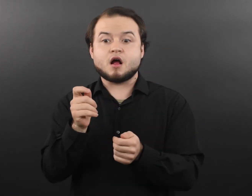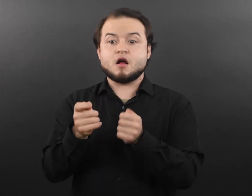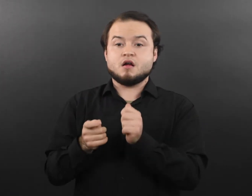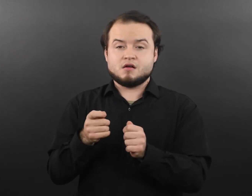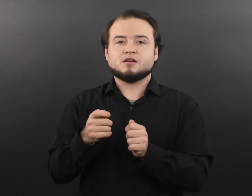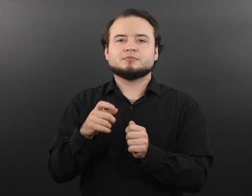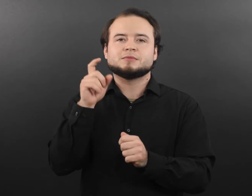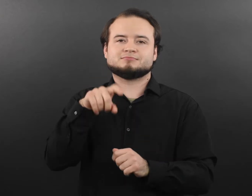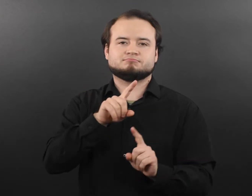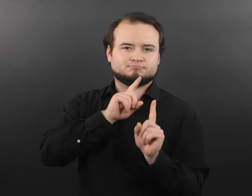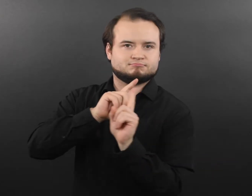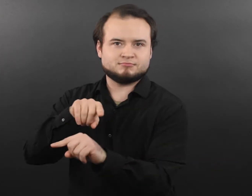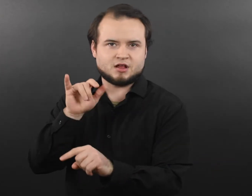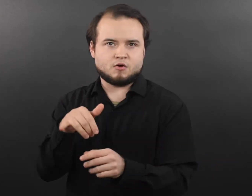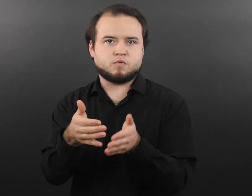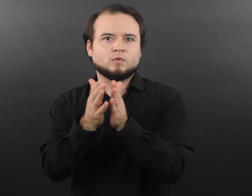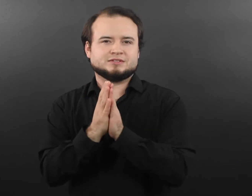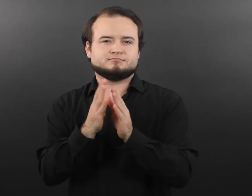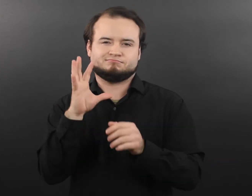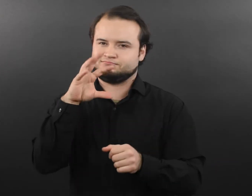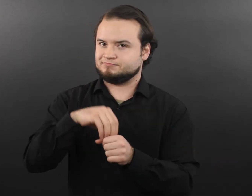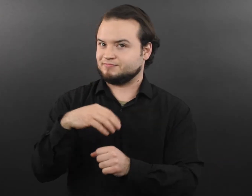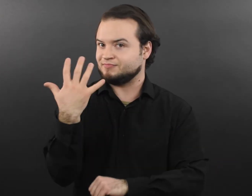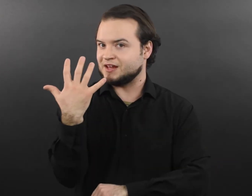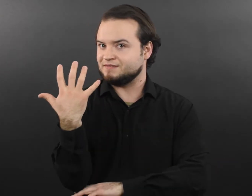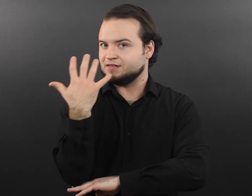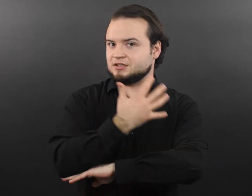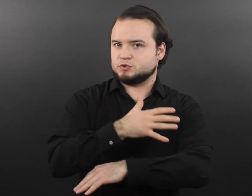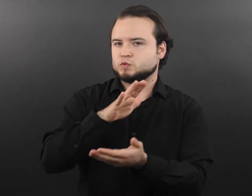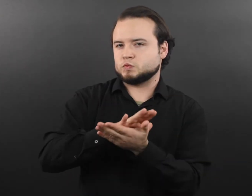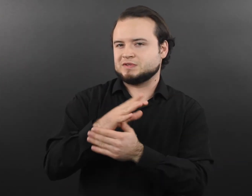requests within five school days.